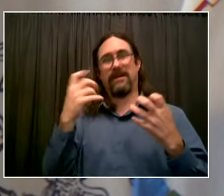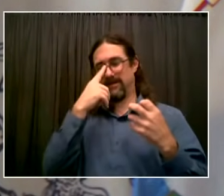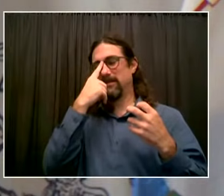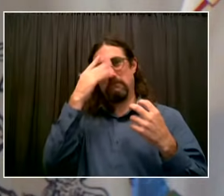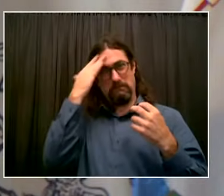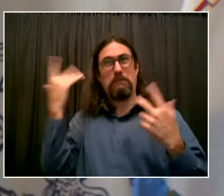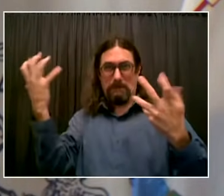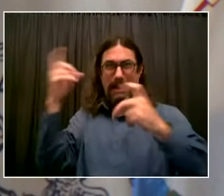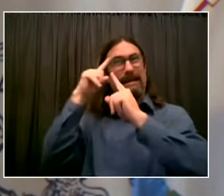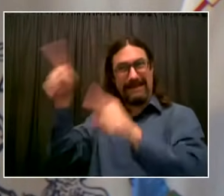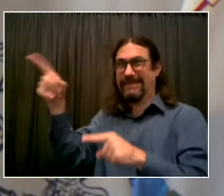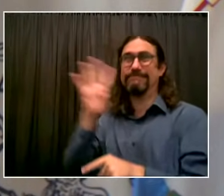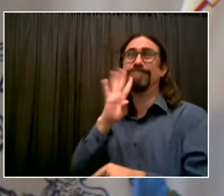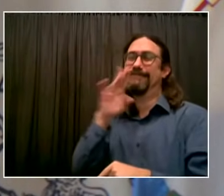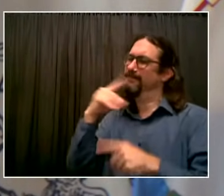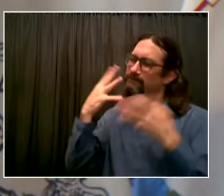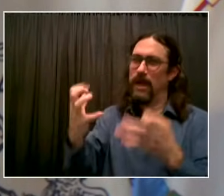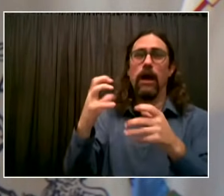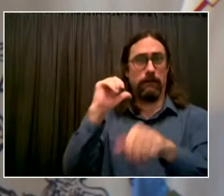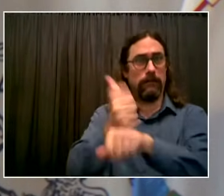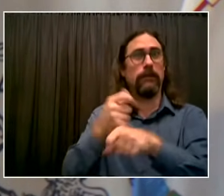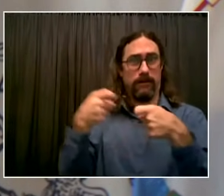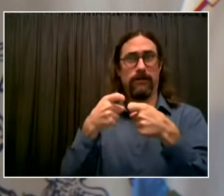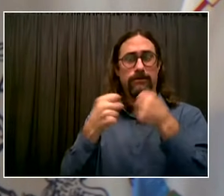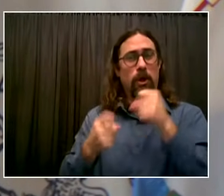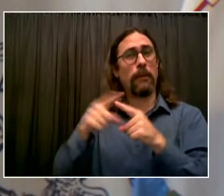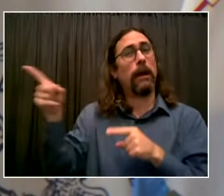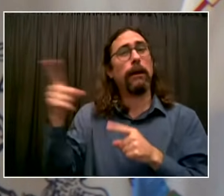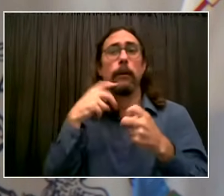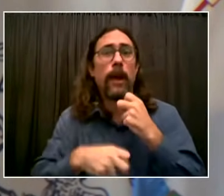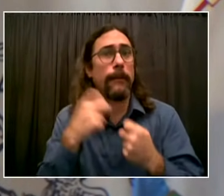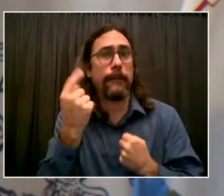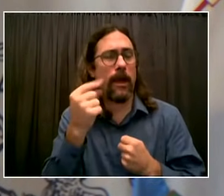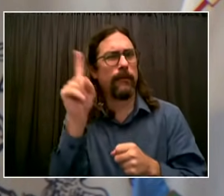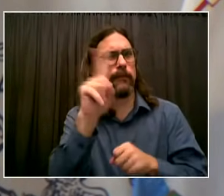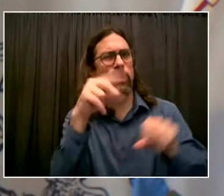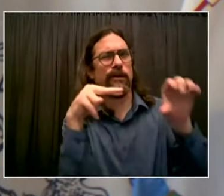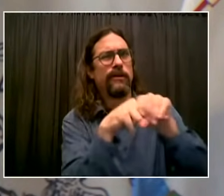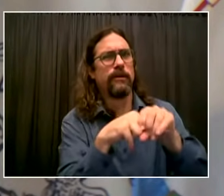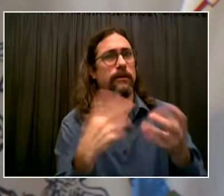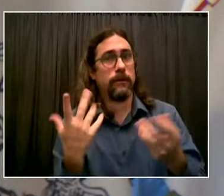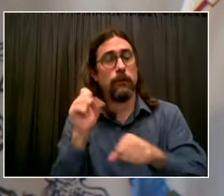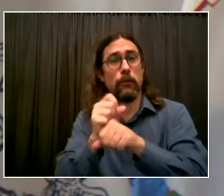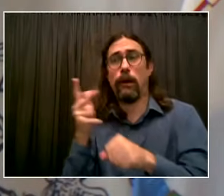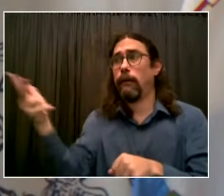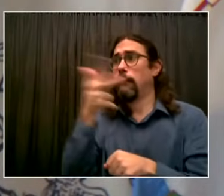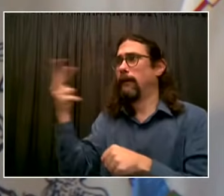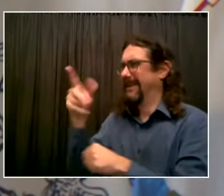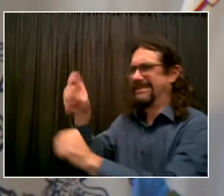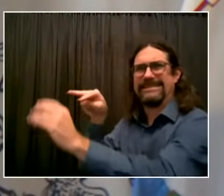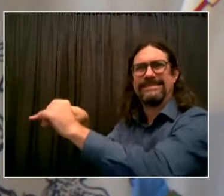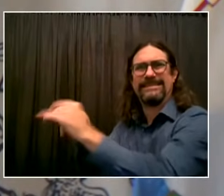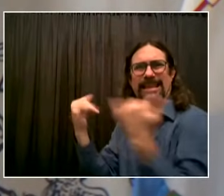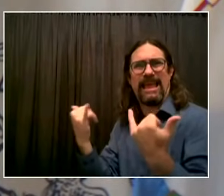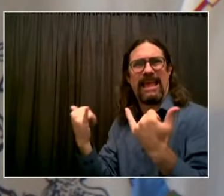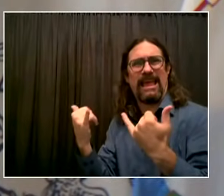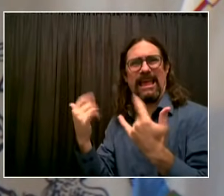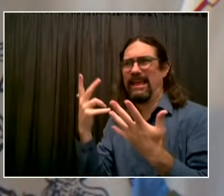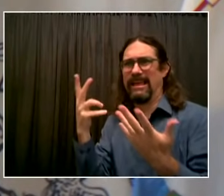DID NOT HAVE THE CAPACITY. SO WHEN YOU THINK ABOUT HOW CLIMATE CHANGE IMPACTS COMMUNITIES OF